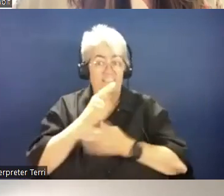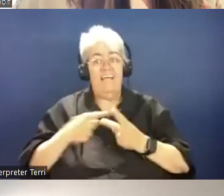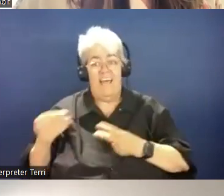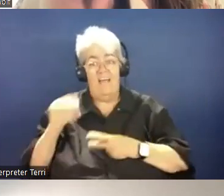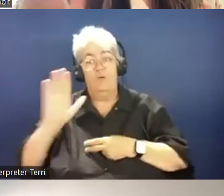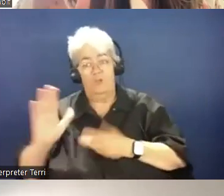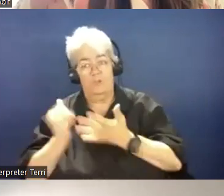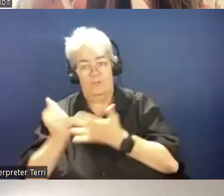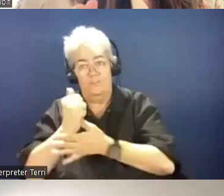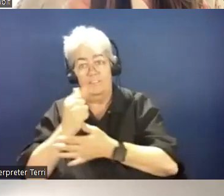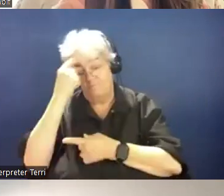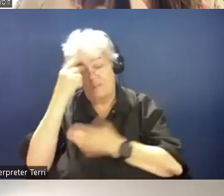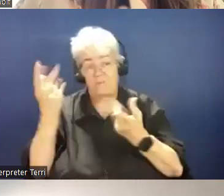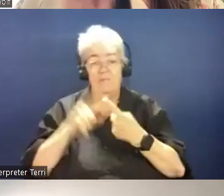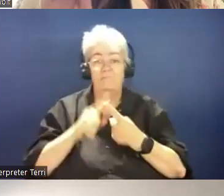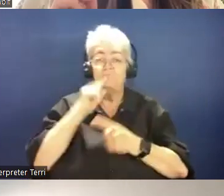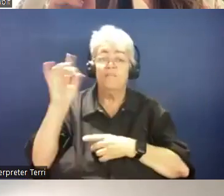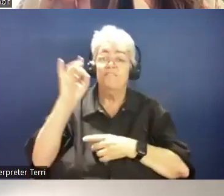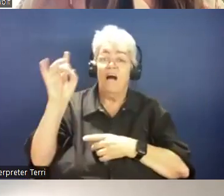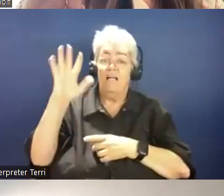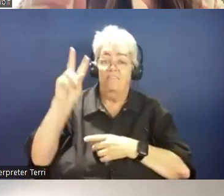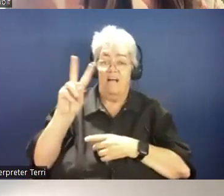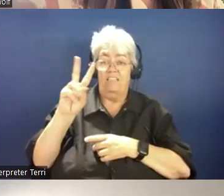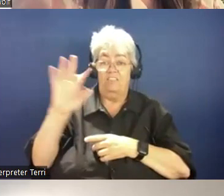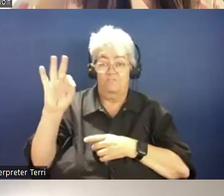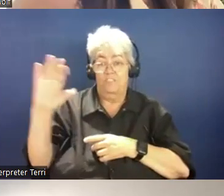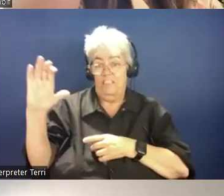I figured I'd start with Violence Free priorities for 2023. And then we can talk